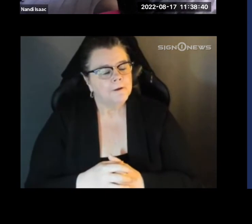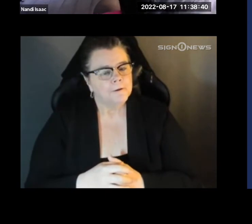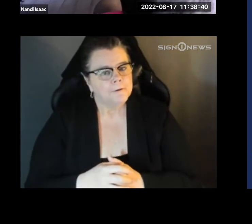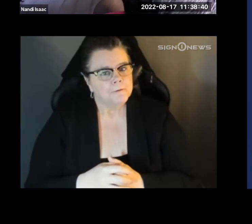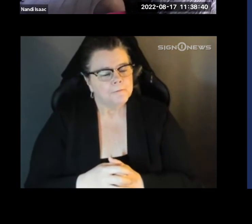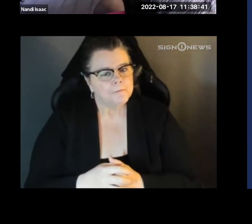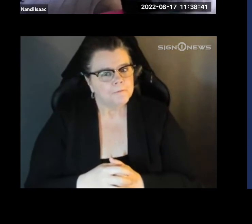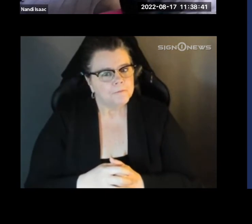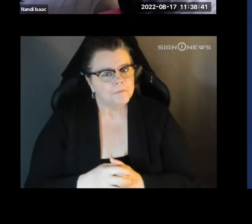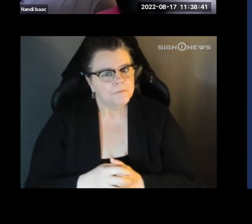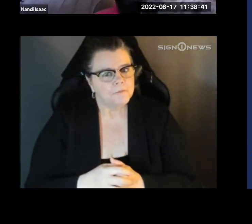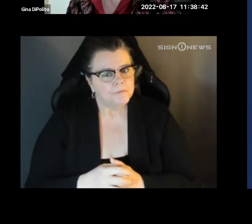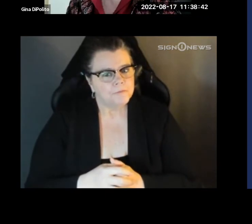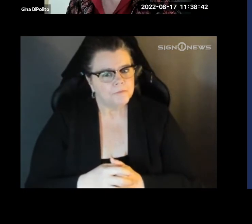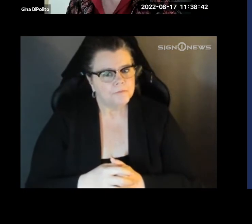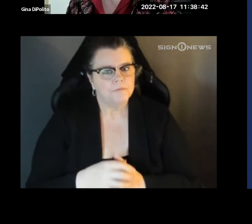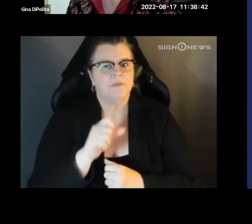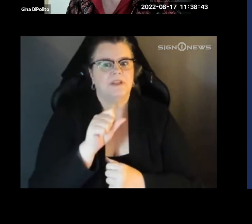foreign